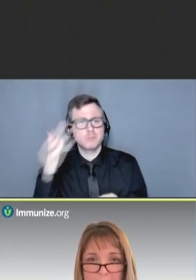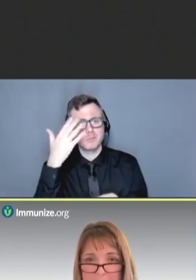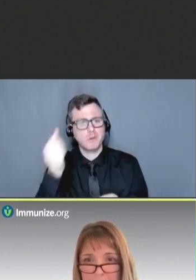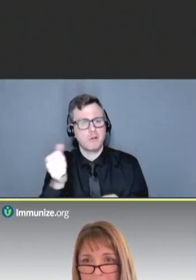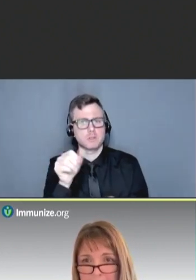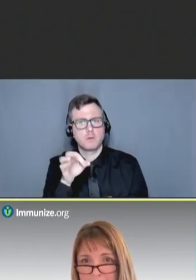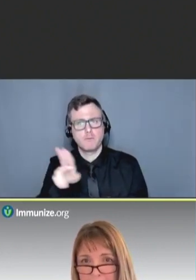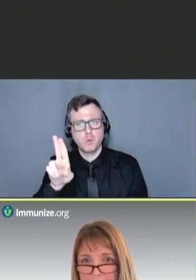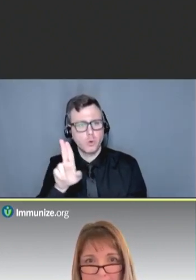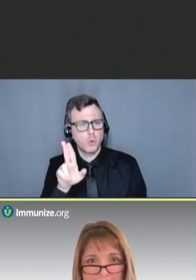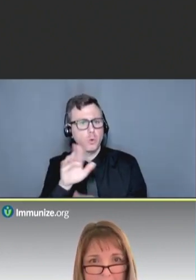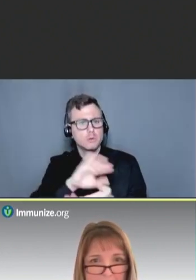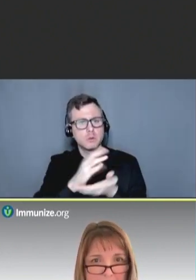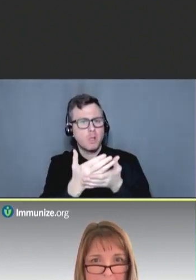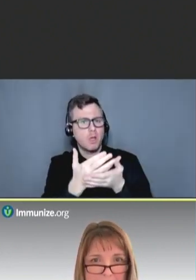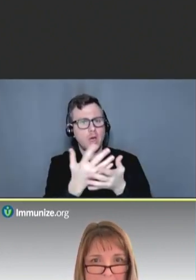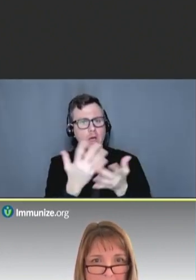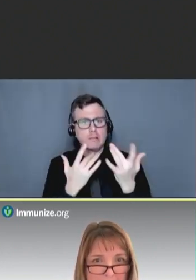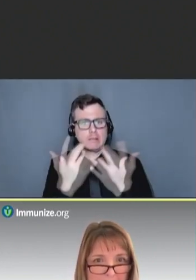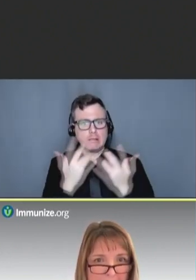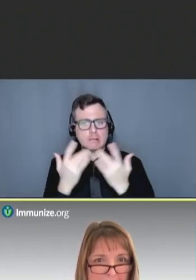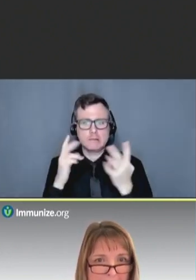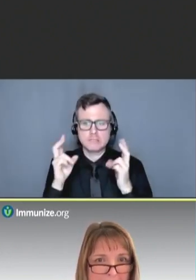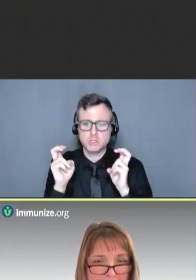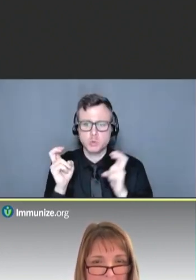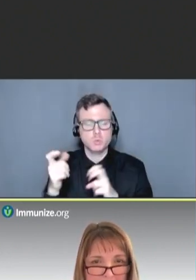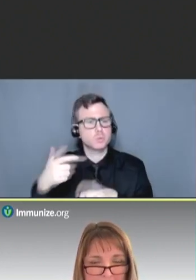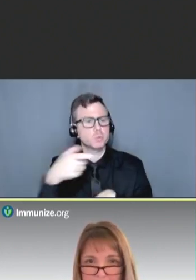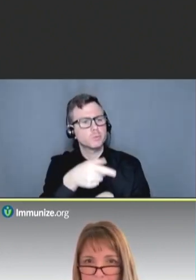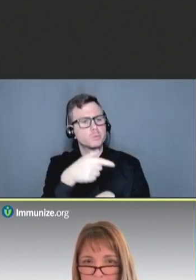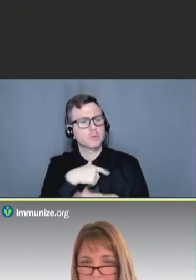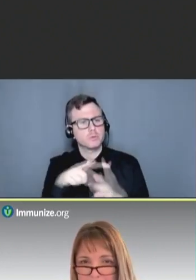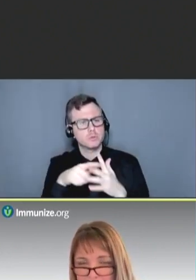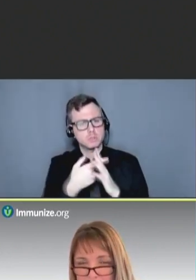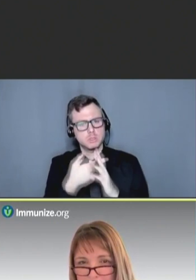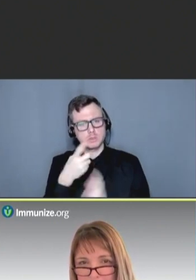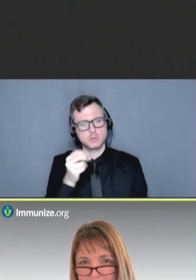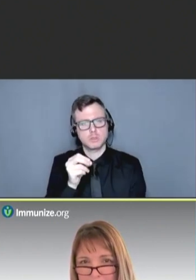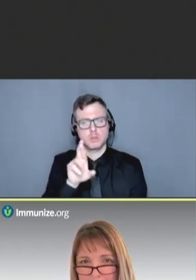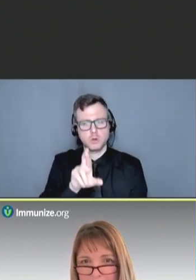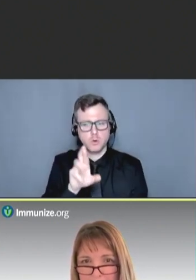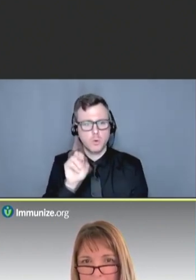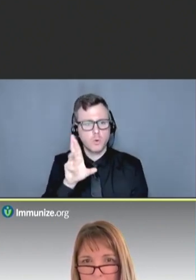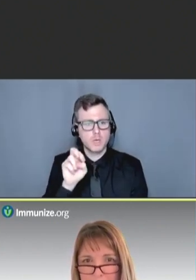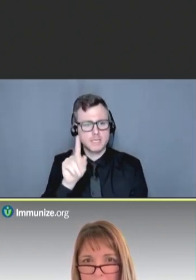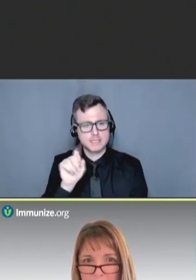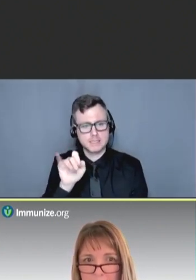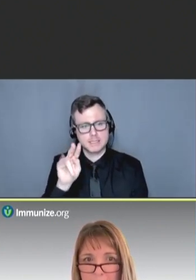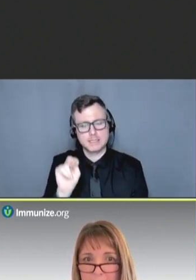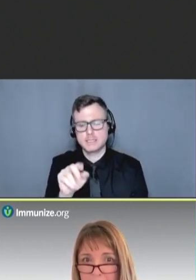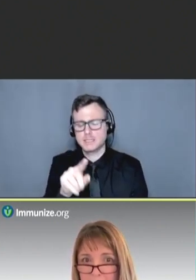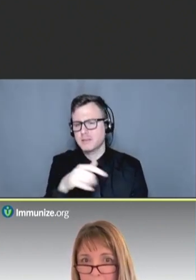and at the time it was started by Dr. Orenstein, who was at that time, the director of the